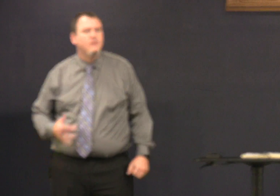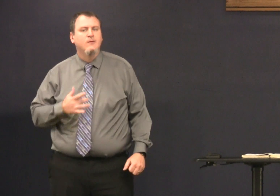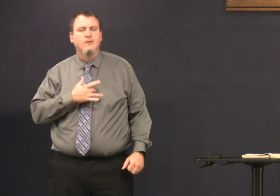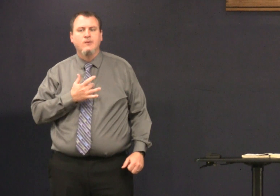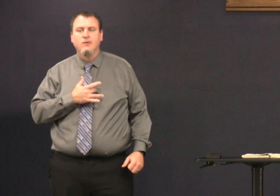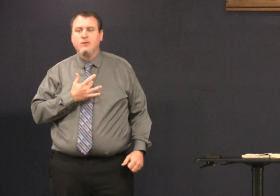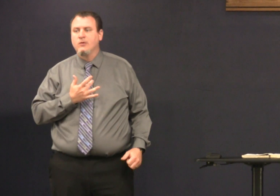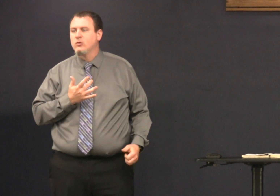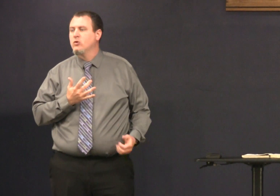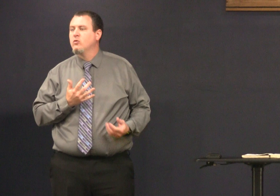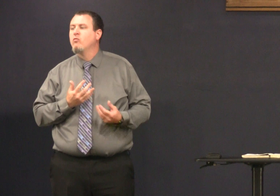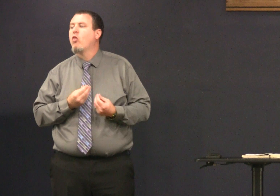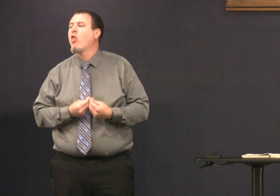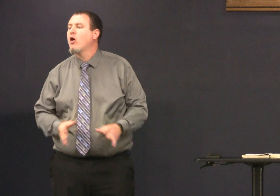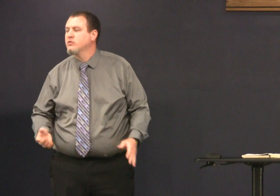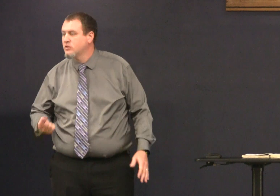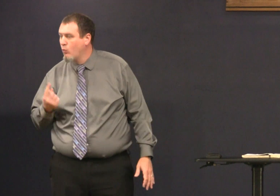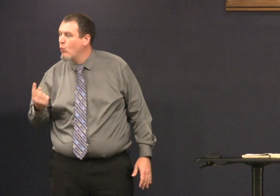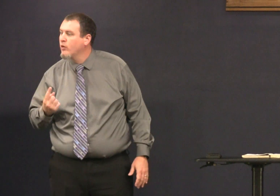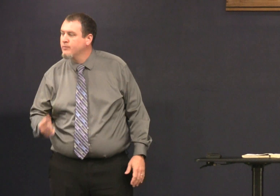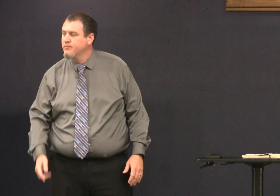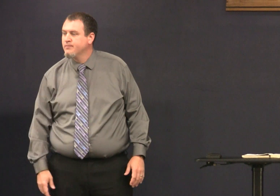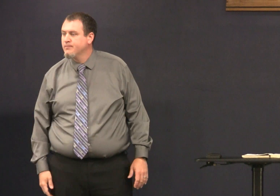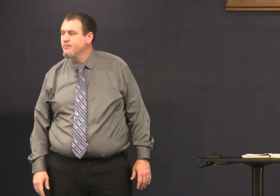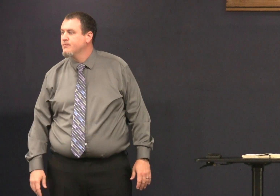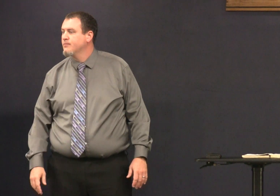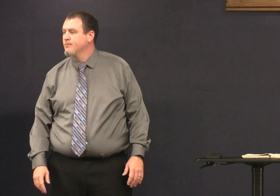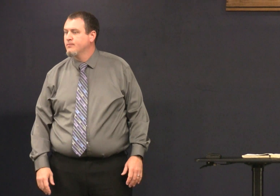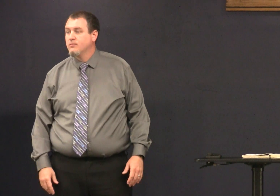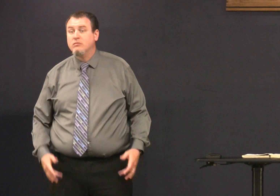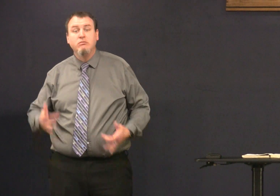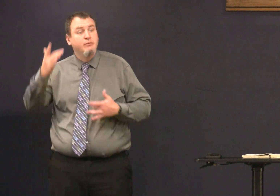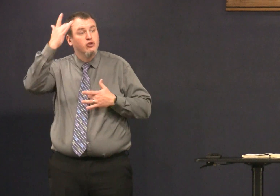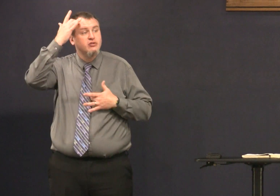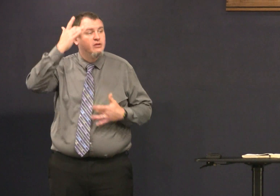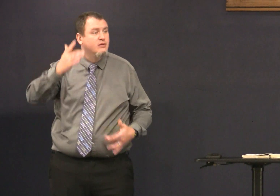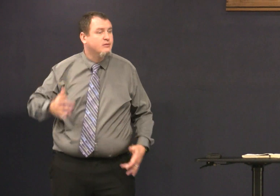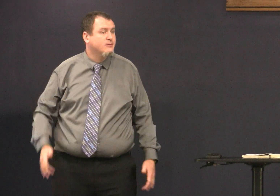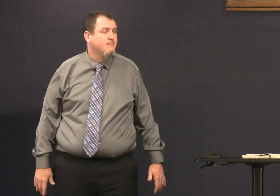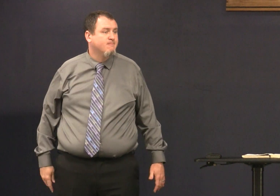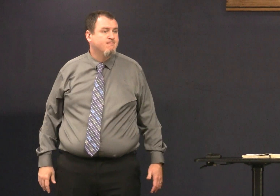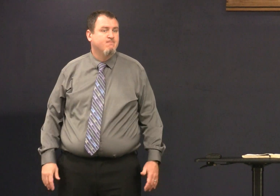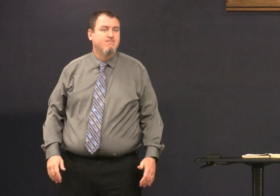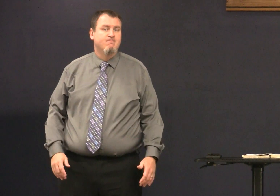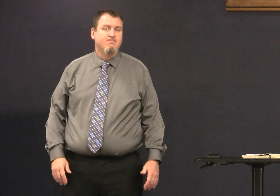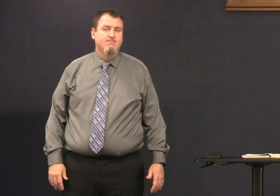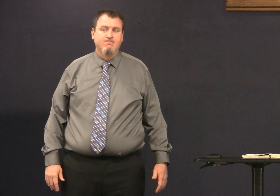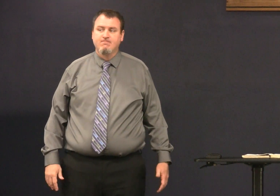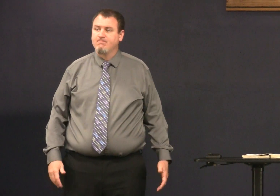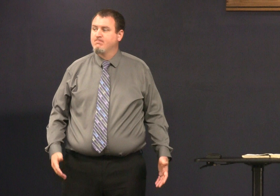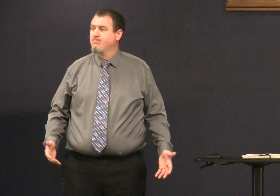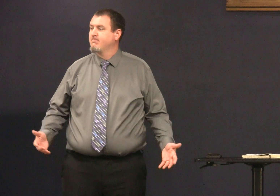it can be tough you feel heartbroken you feel lost when you've lost someone sometimes the sickness comes